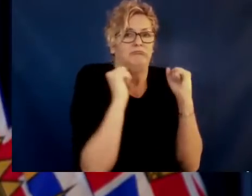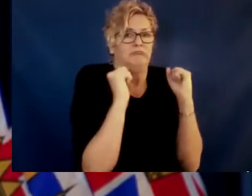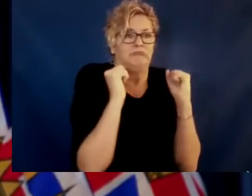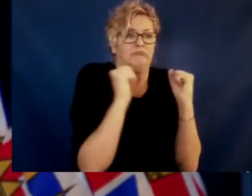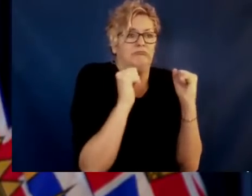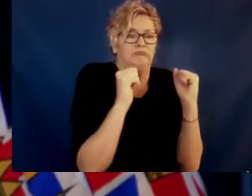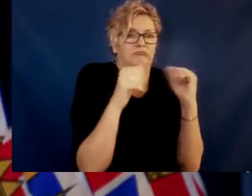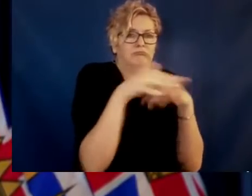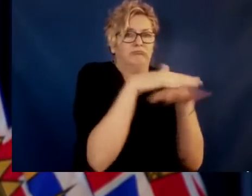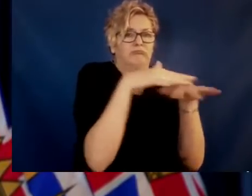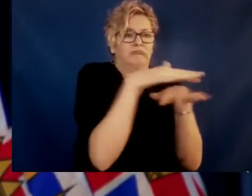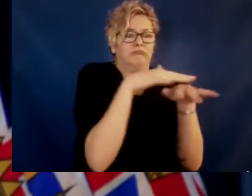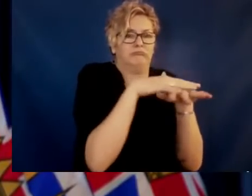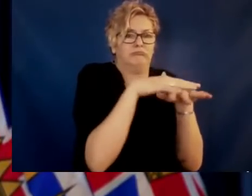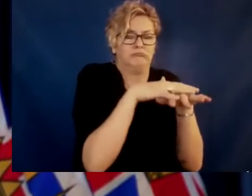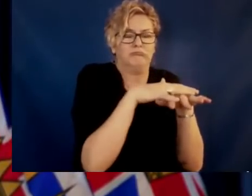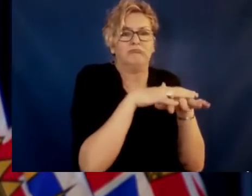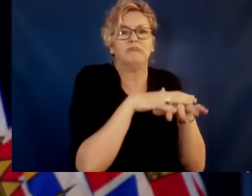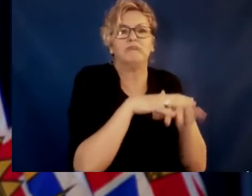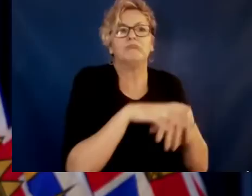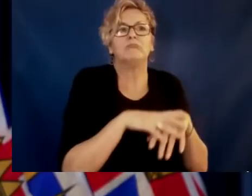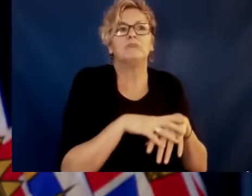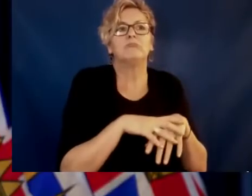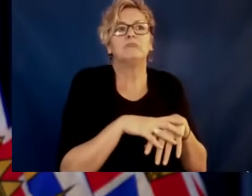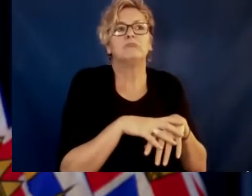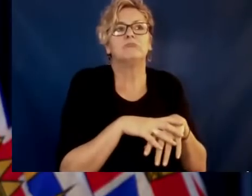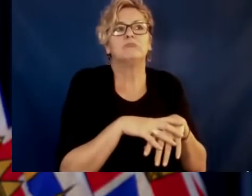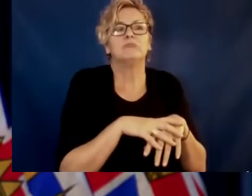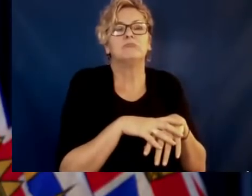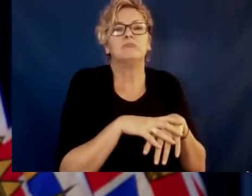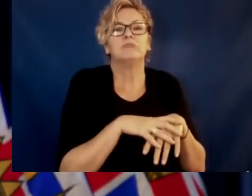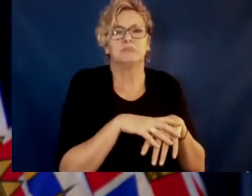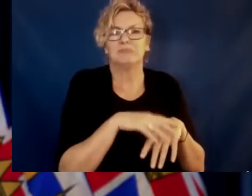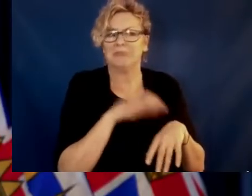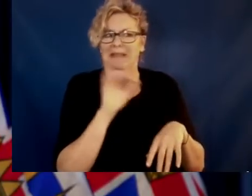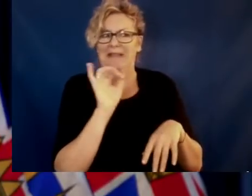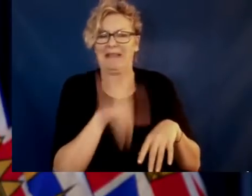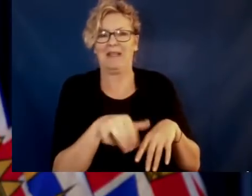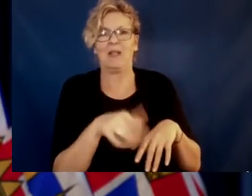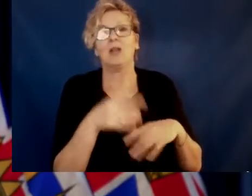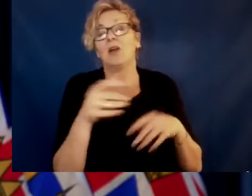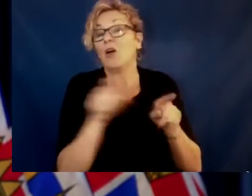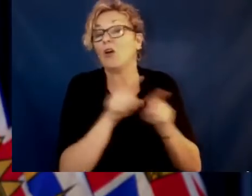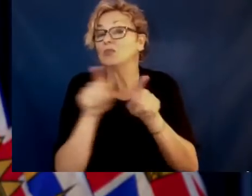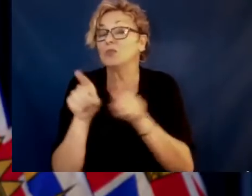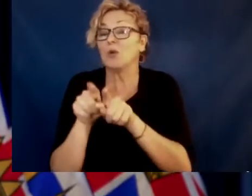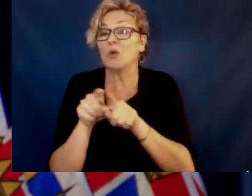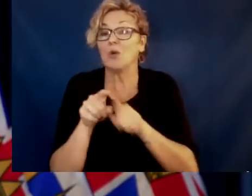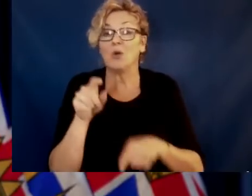contact tracing very difficult because you didn't always know those people. And we would find that it